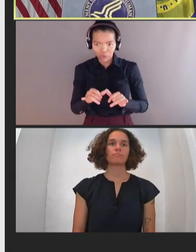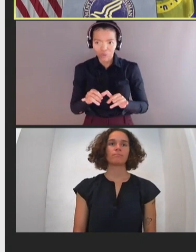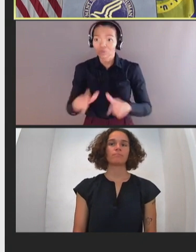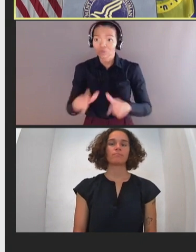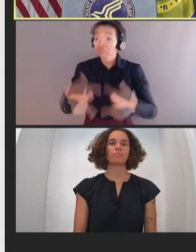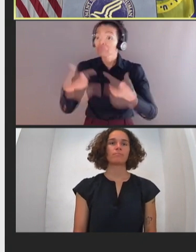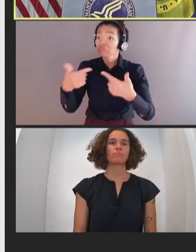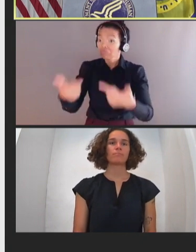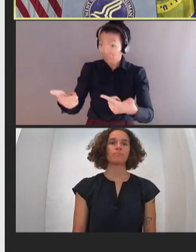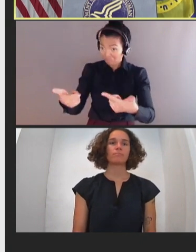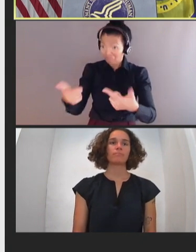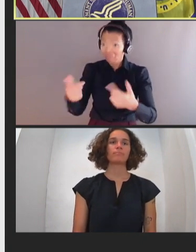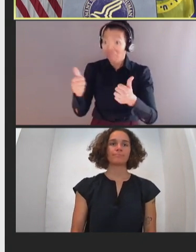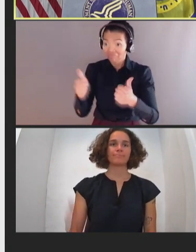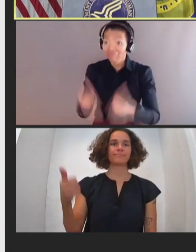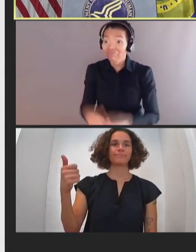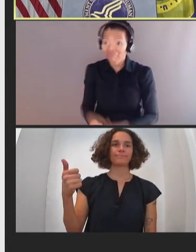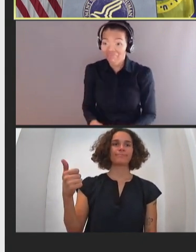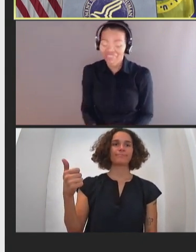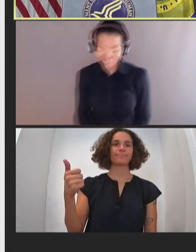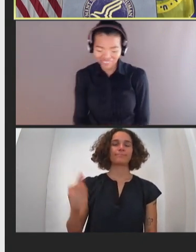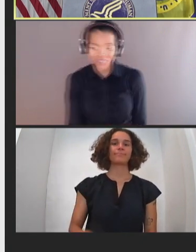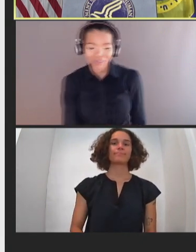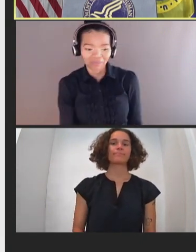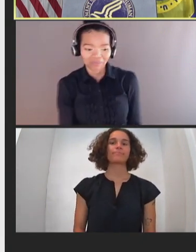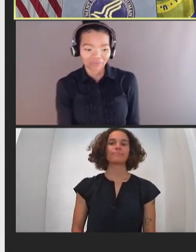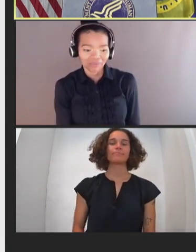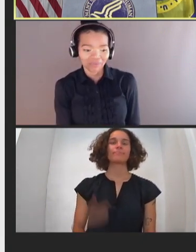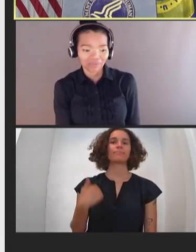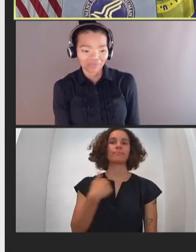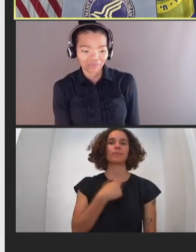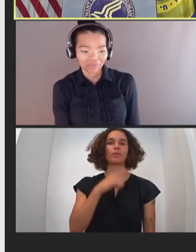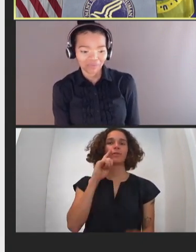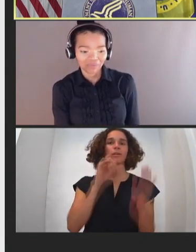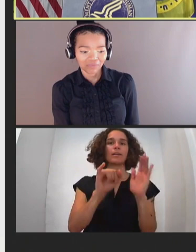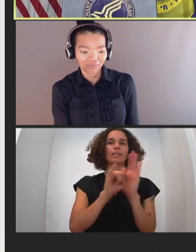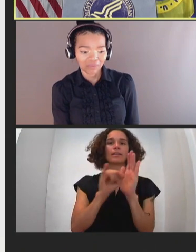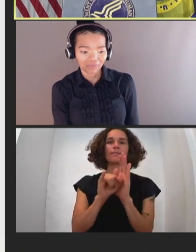We need to identify opportunities to braid and blend funding mechanisms. This is essential.